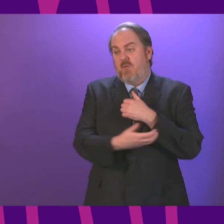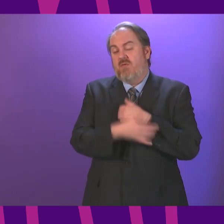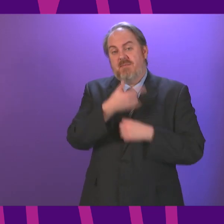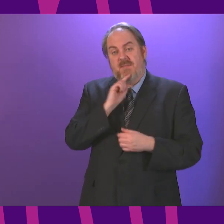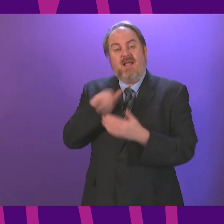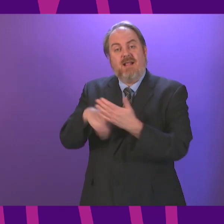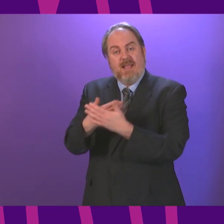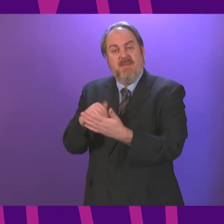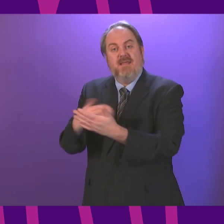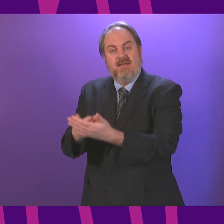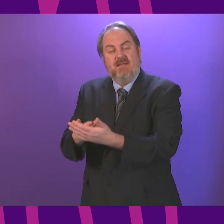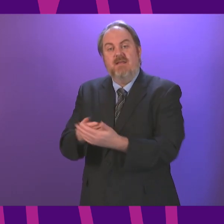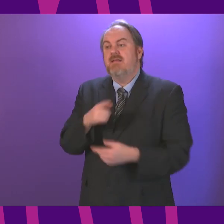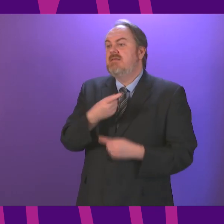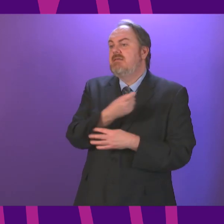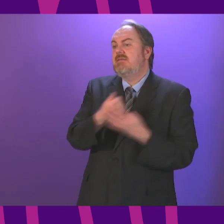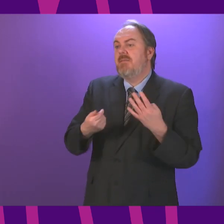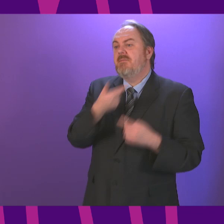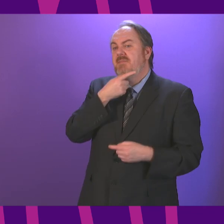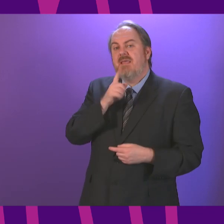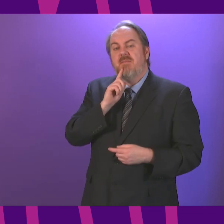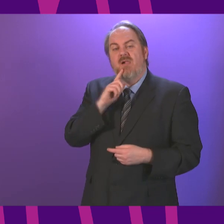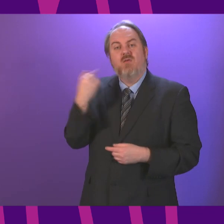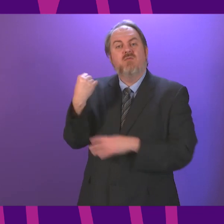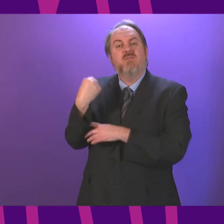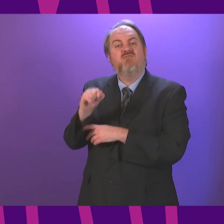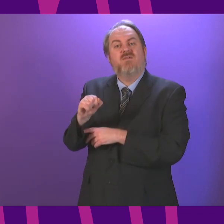rejected was that they came from people who earned more than the income threshold for the grant.